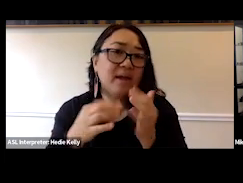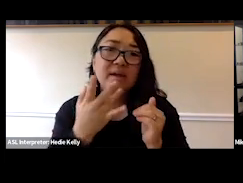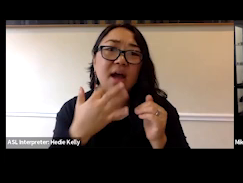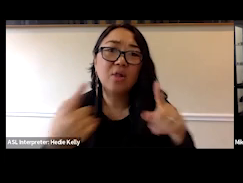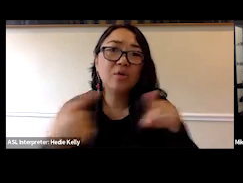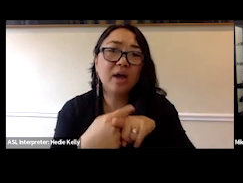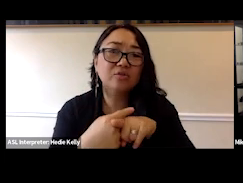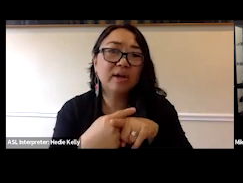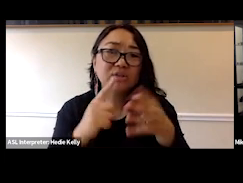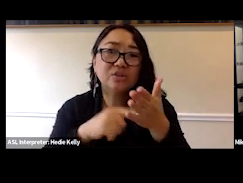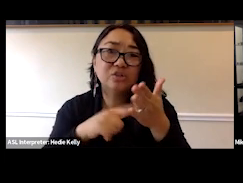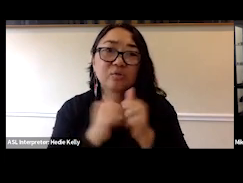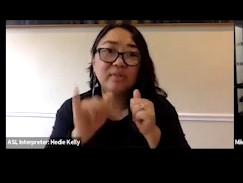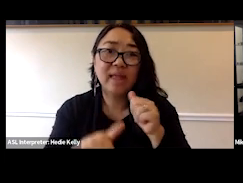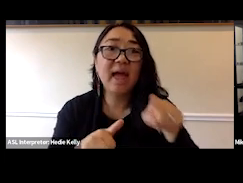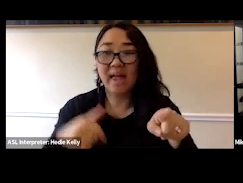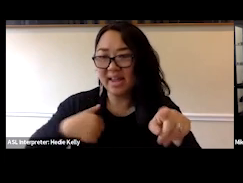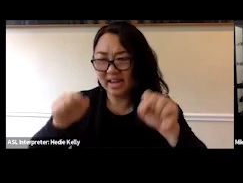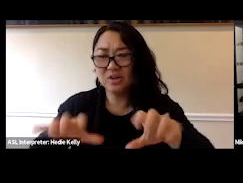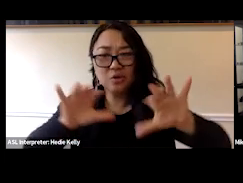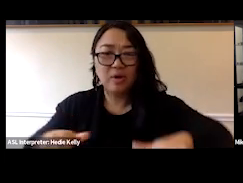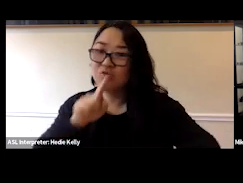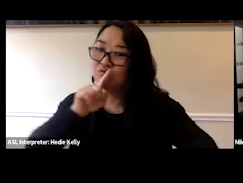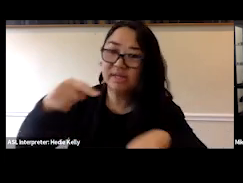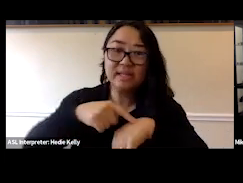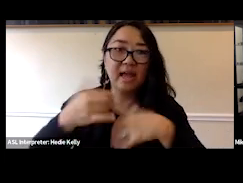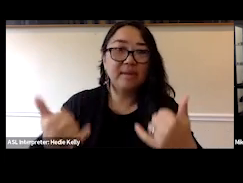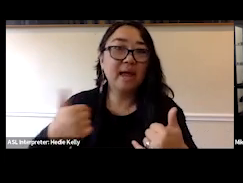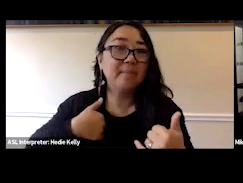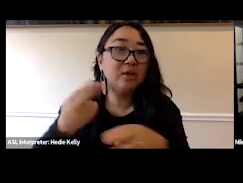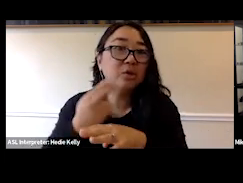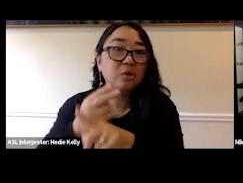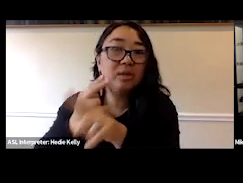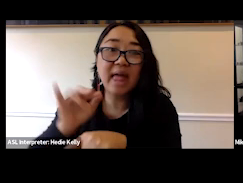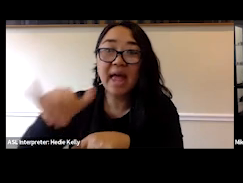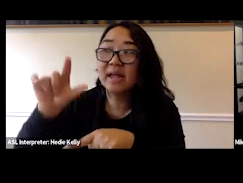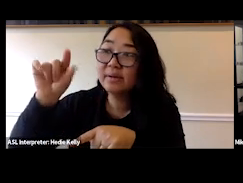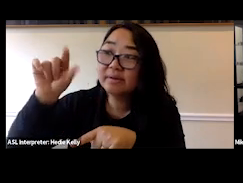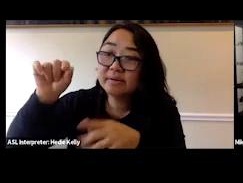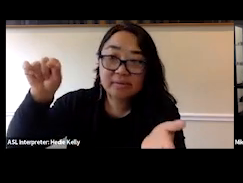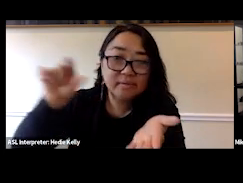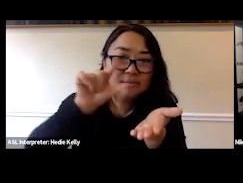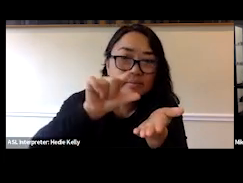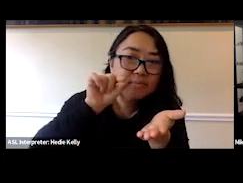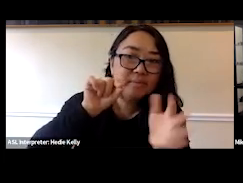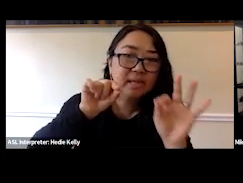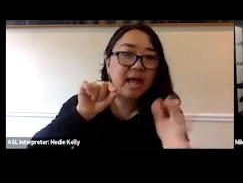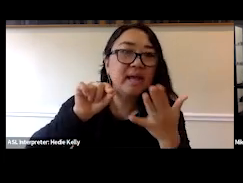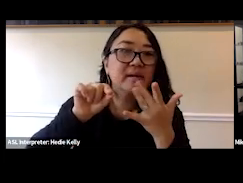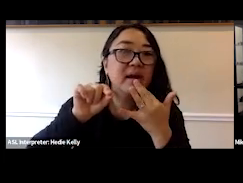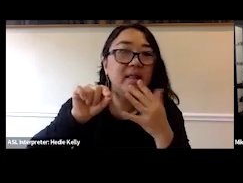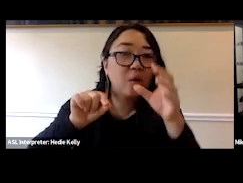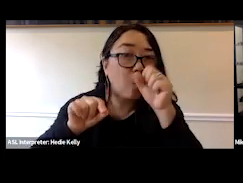time, I can grab one of this eyedropper and I'm going to sample the orange color.